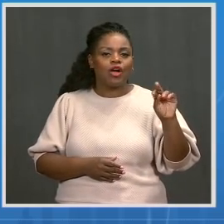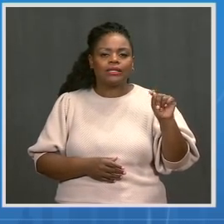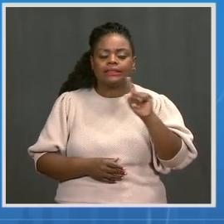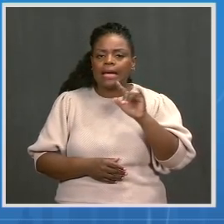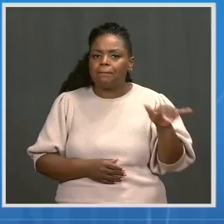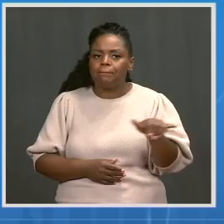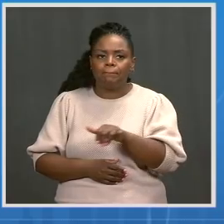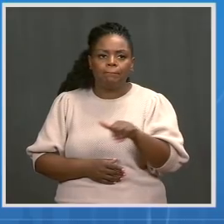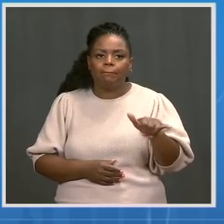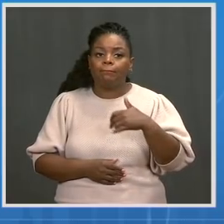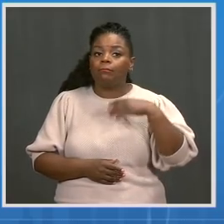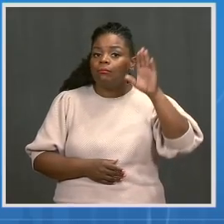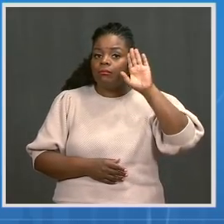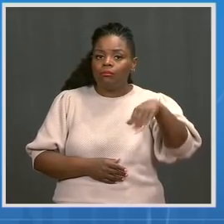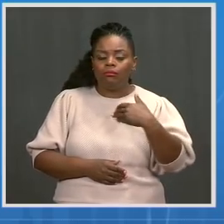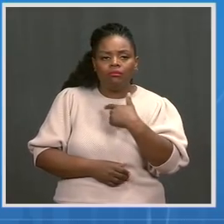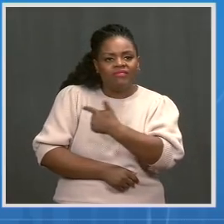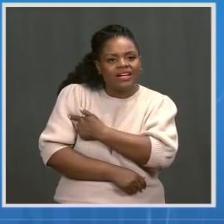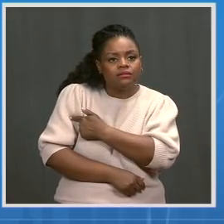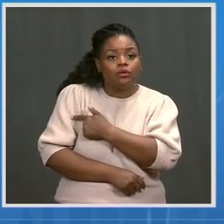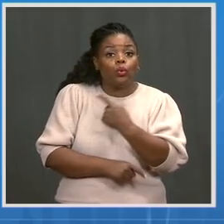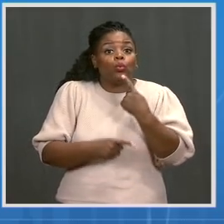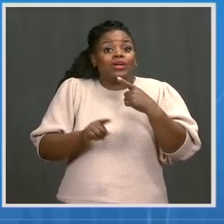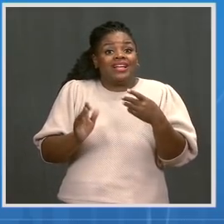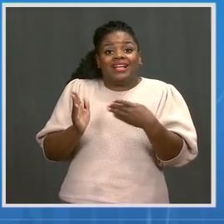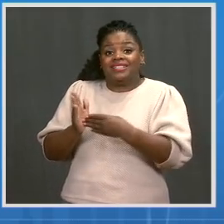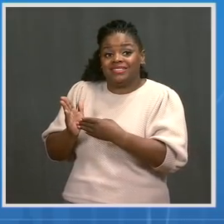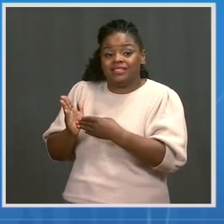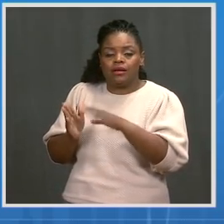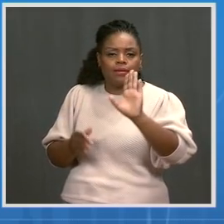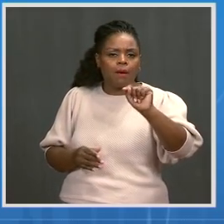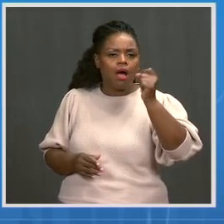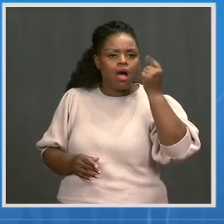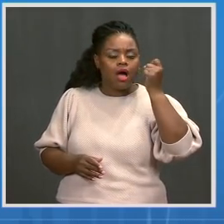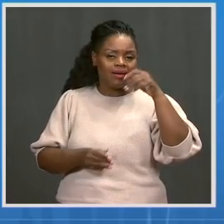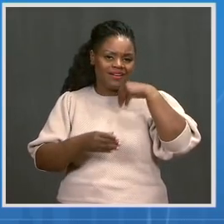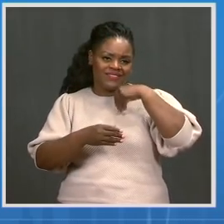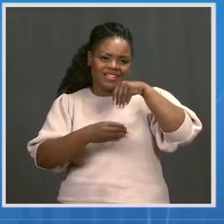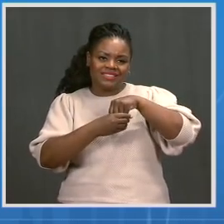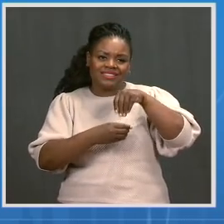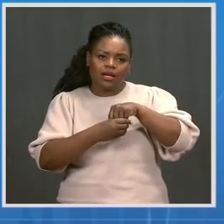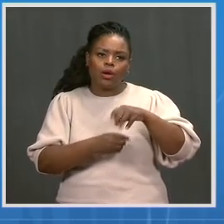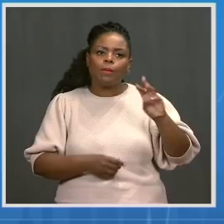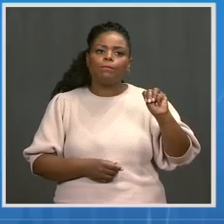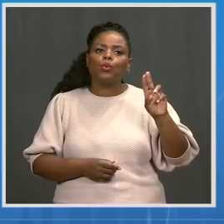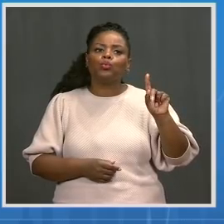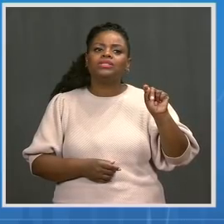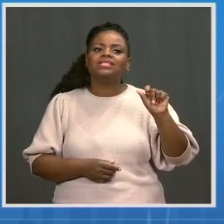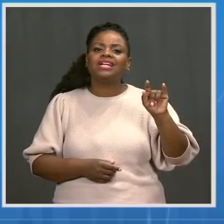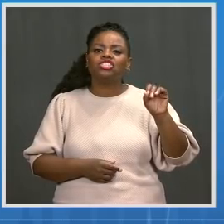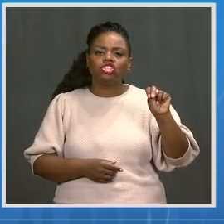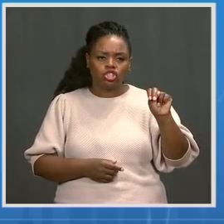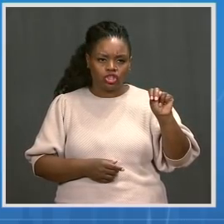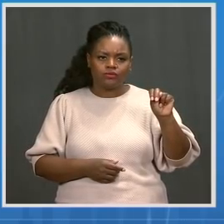However, this variant represents a set of mutations that could lead to future mutations that evade our vaccine.